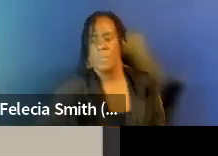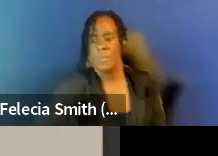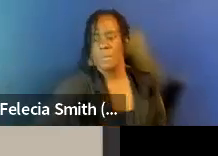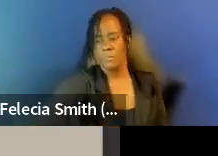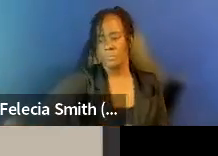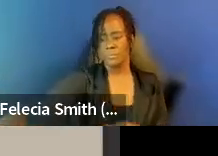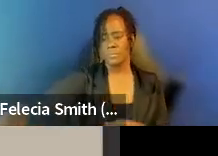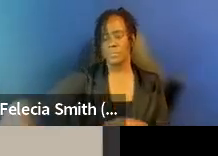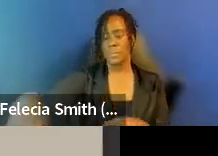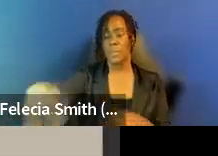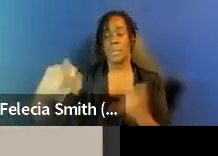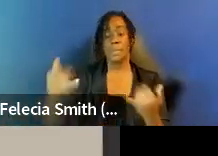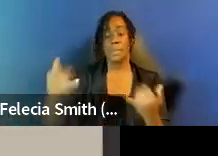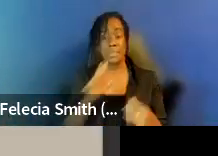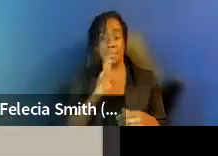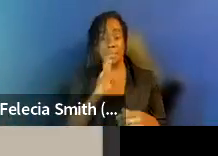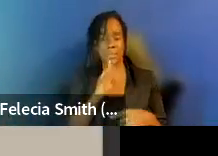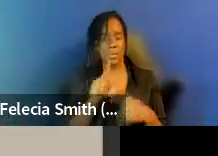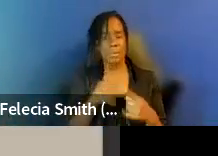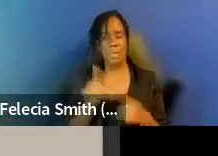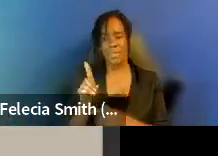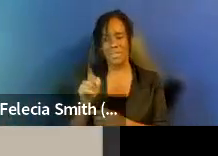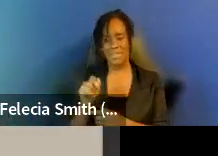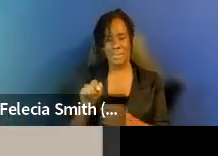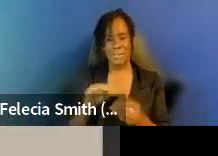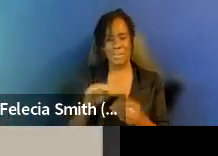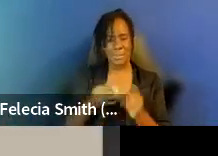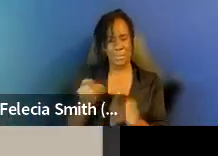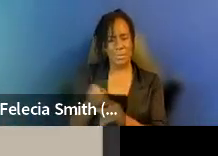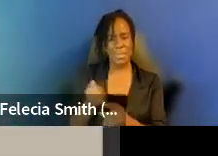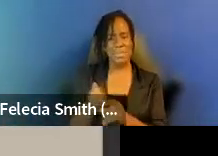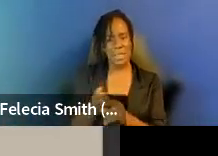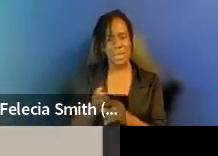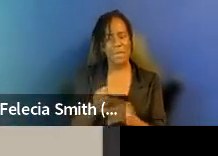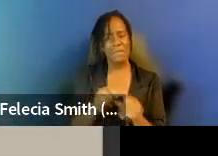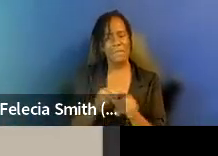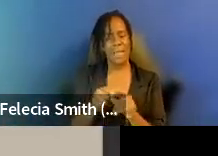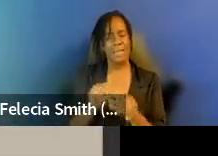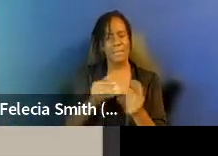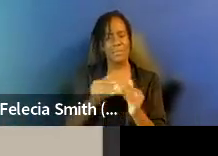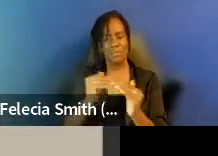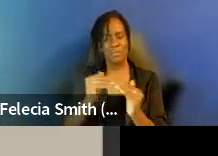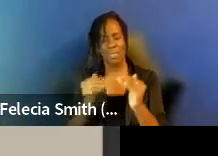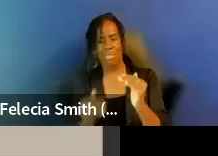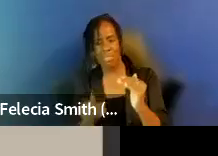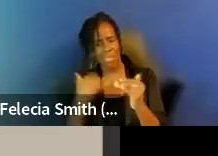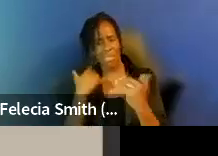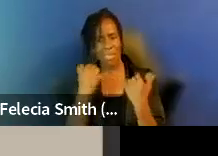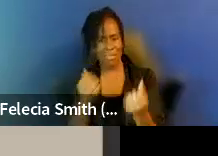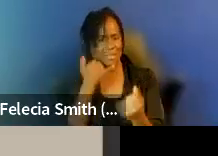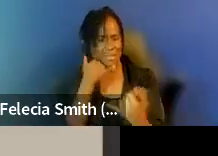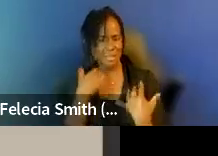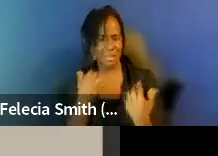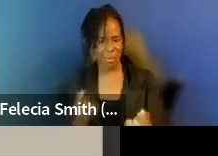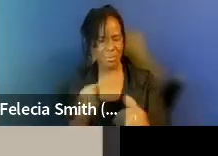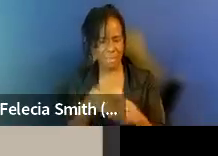a conversation about health equity and lessons learned as related to telehealth in the few years after the pandemic.